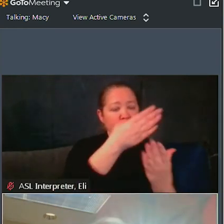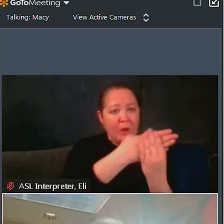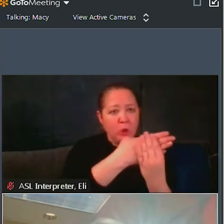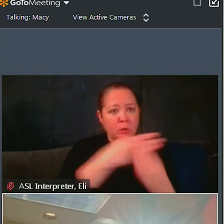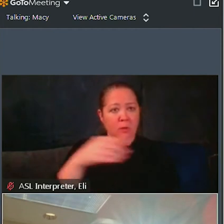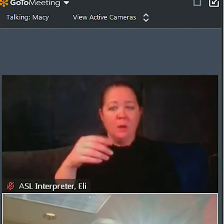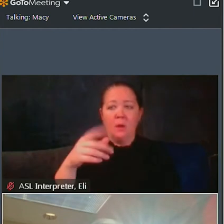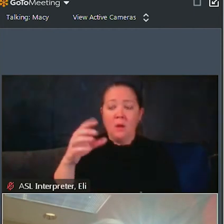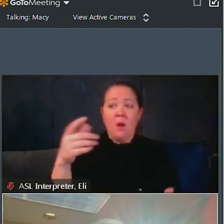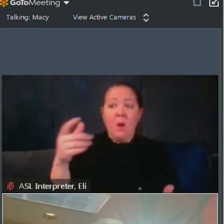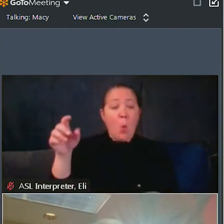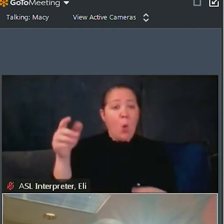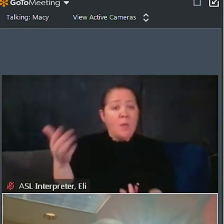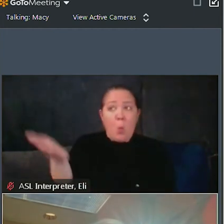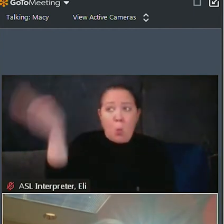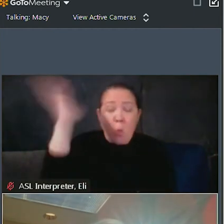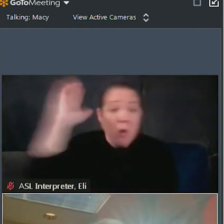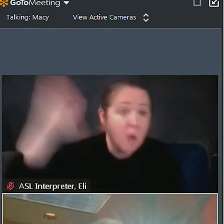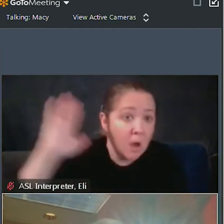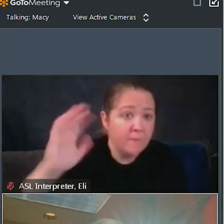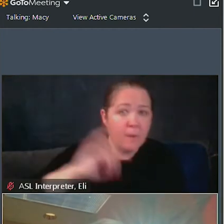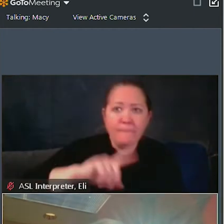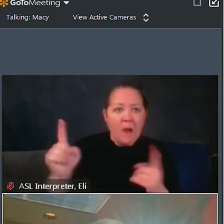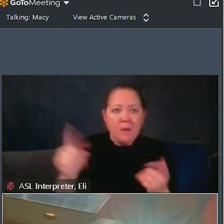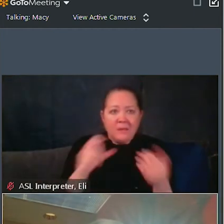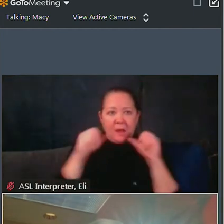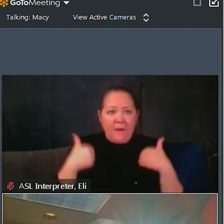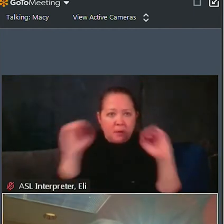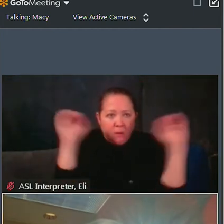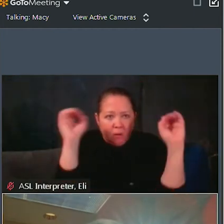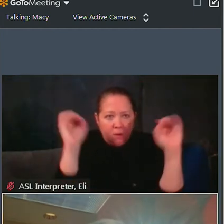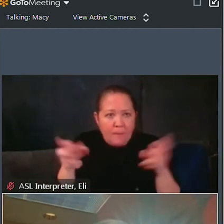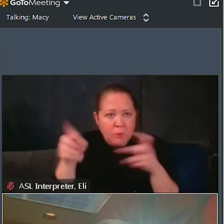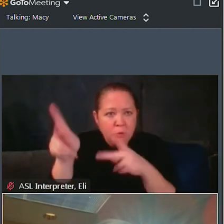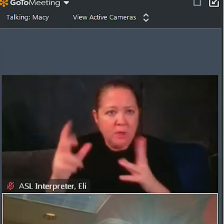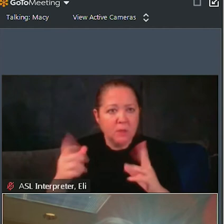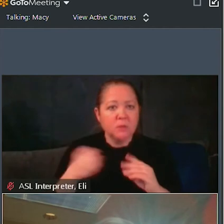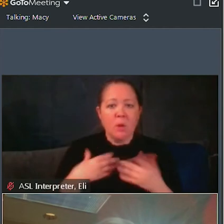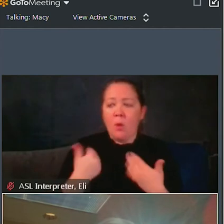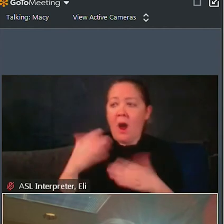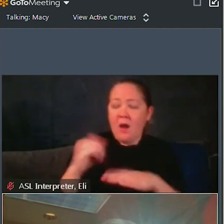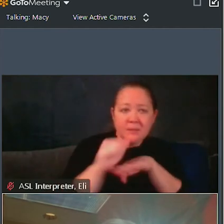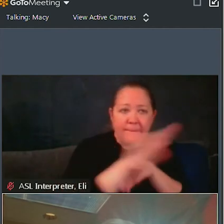And I'll note that even after we submitted that list on a Tuesday at 11:00 PM or whatever time it was,